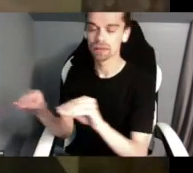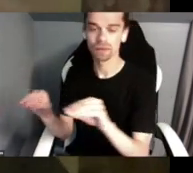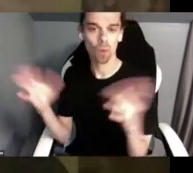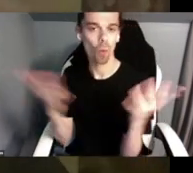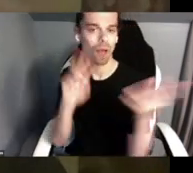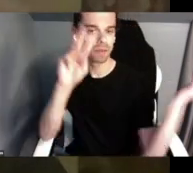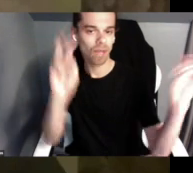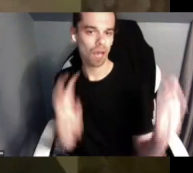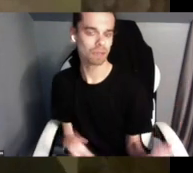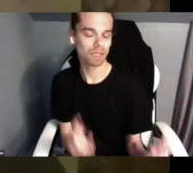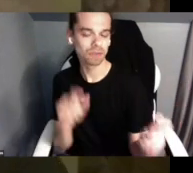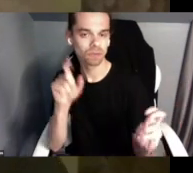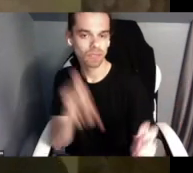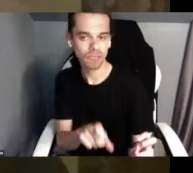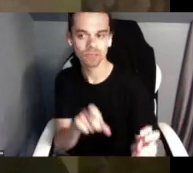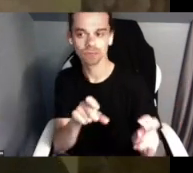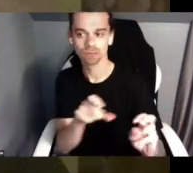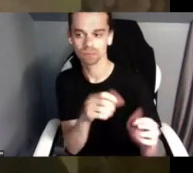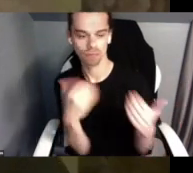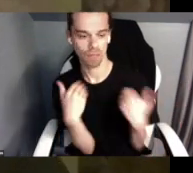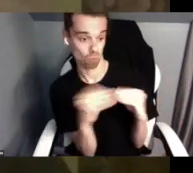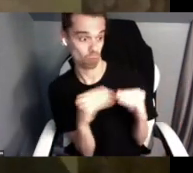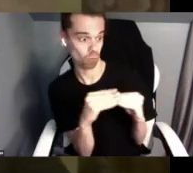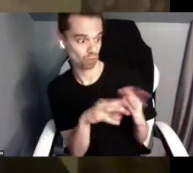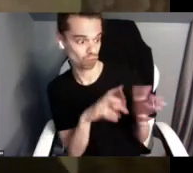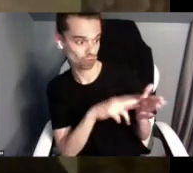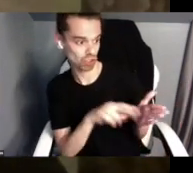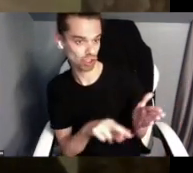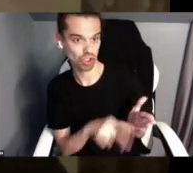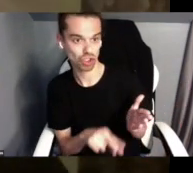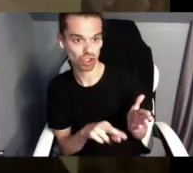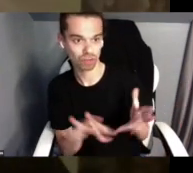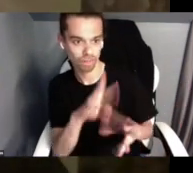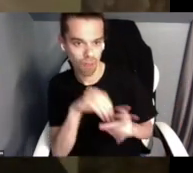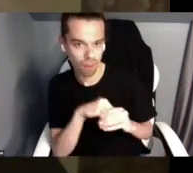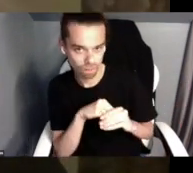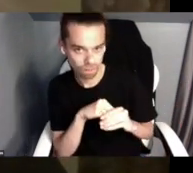more research on our siblings and institutions during